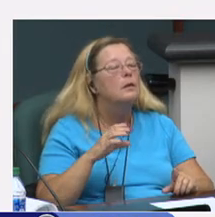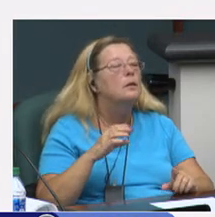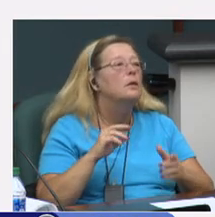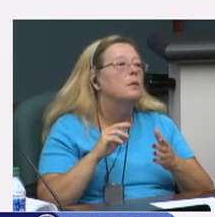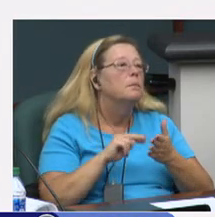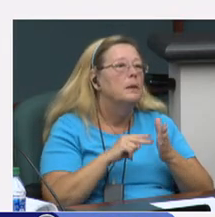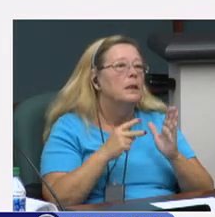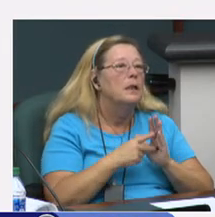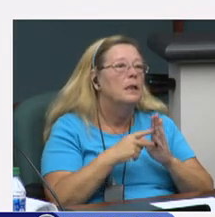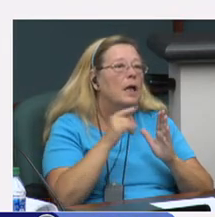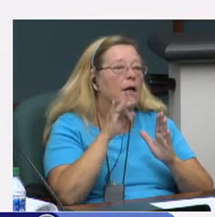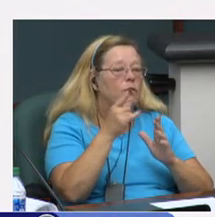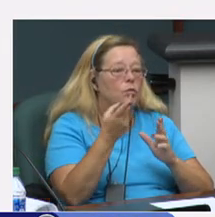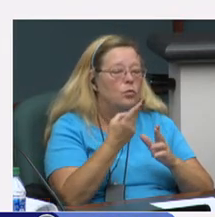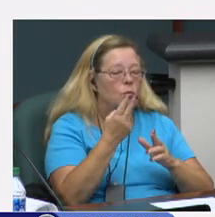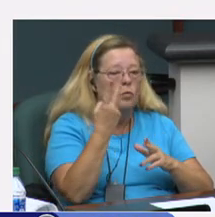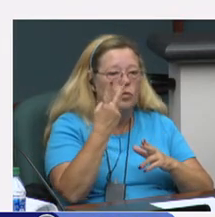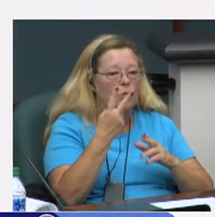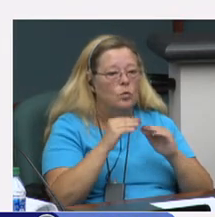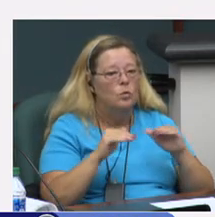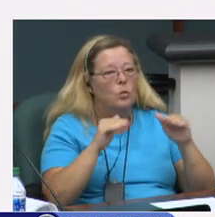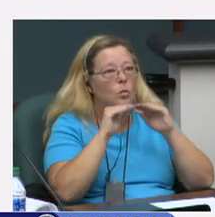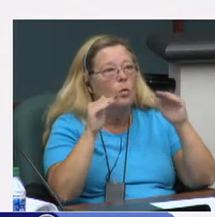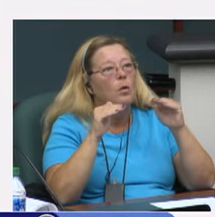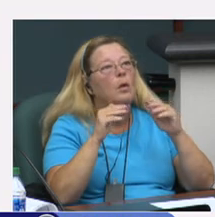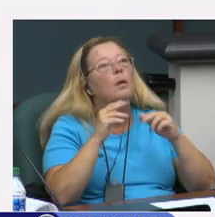if you did a two-story building and use the setbacks you end up with a building